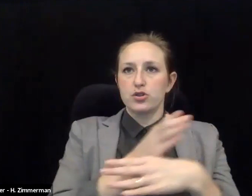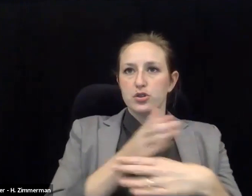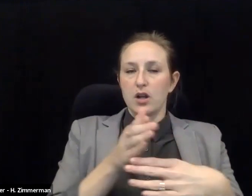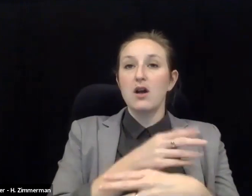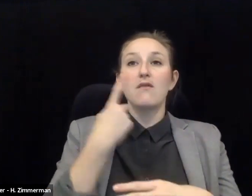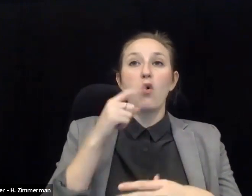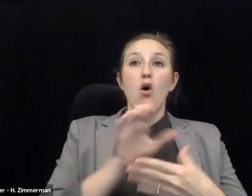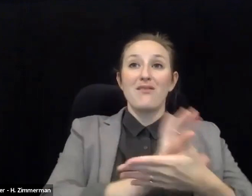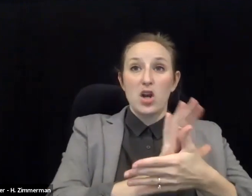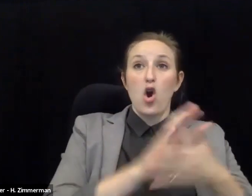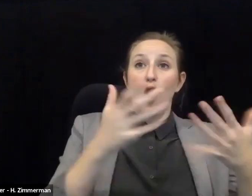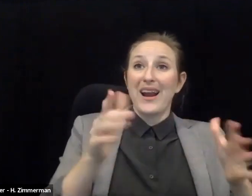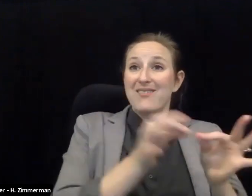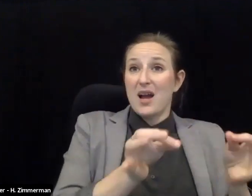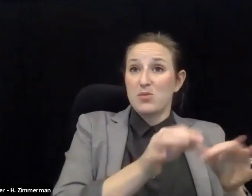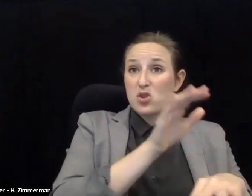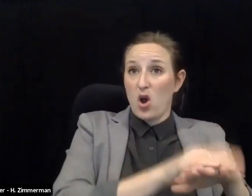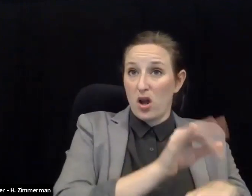But then during the actual event itself. The